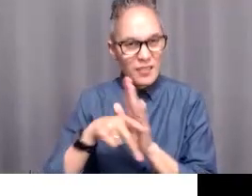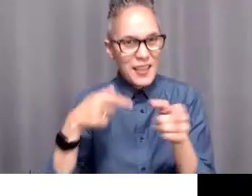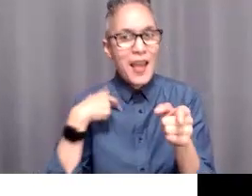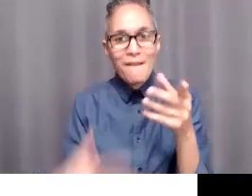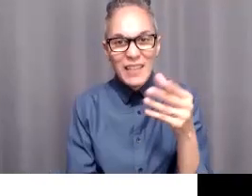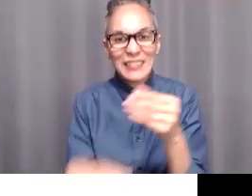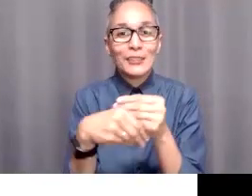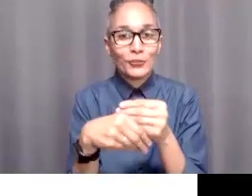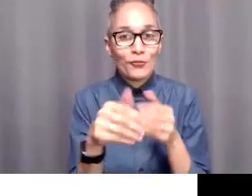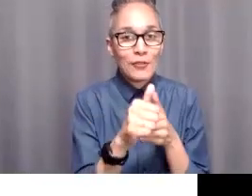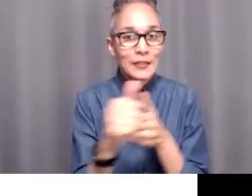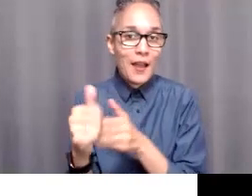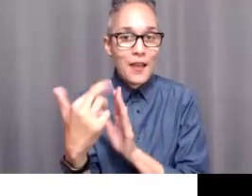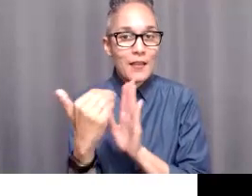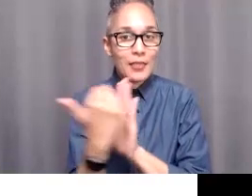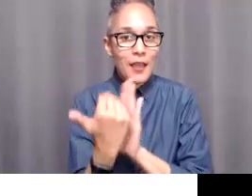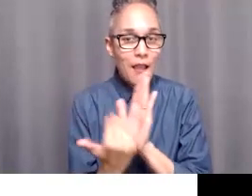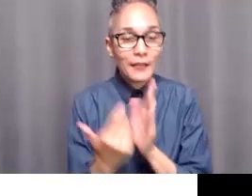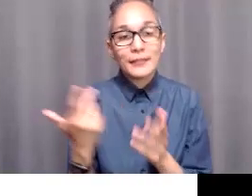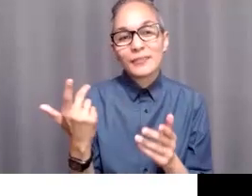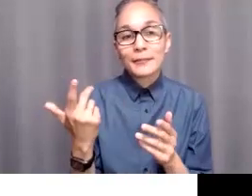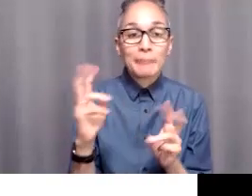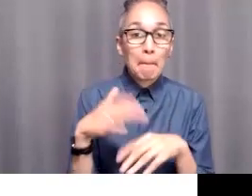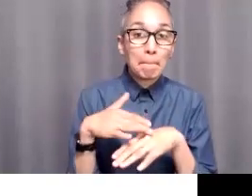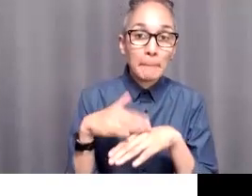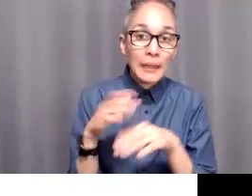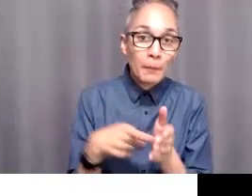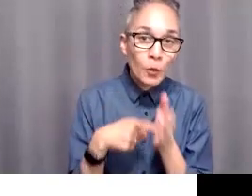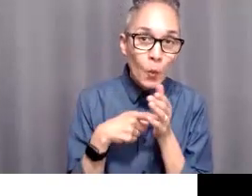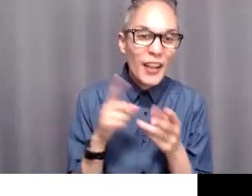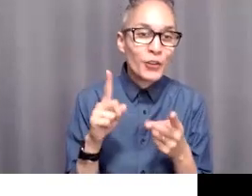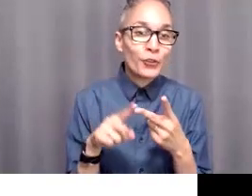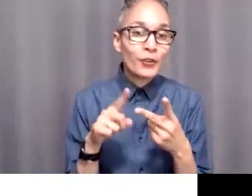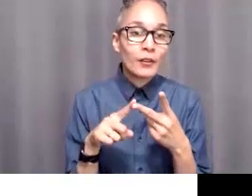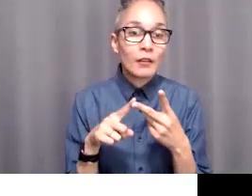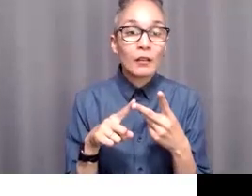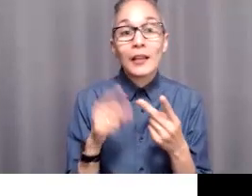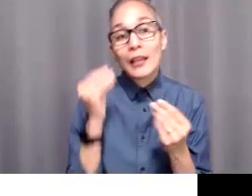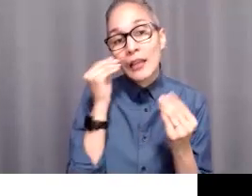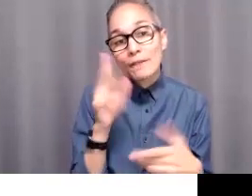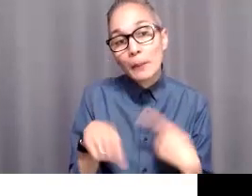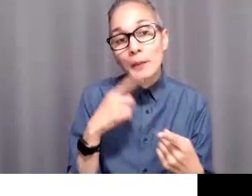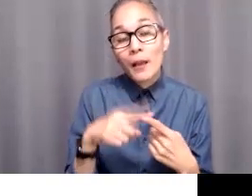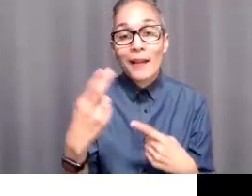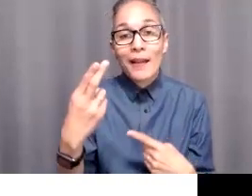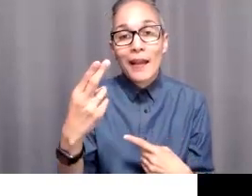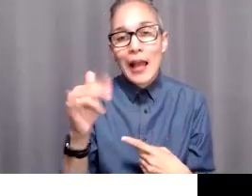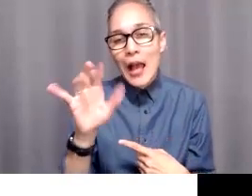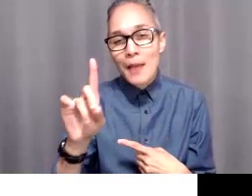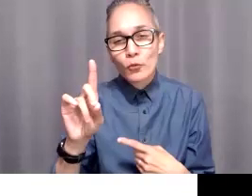Such as like the minimum required interactions, information about hybrid courses.